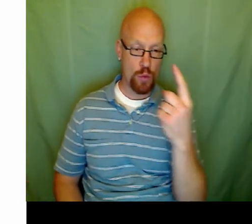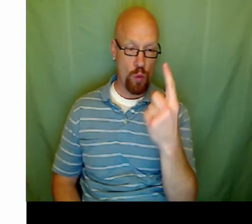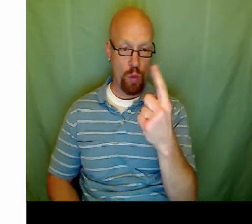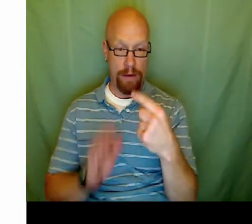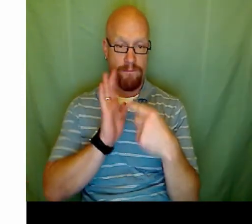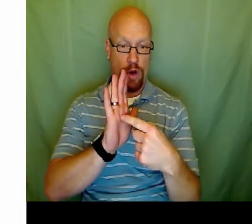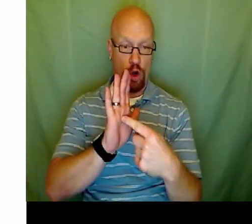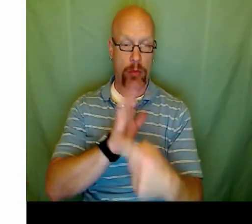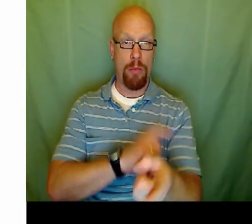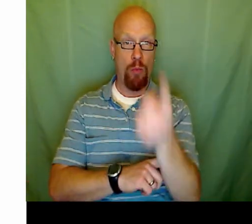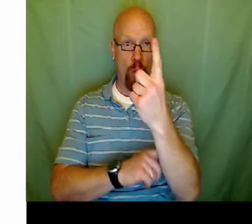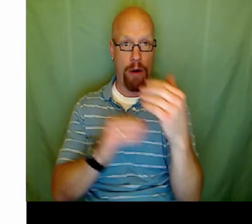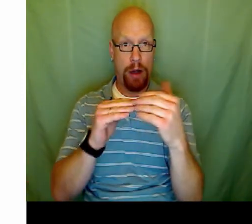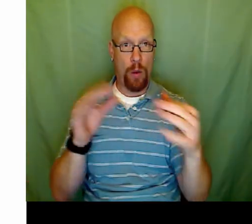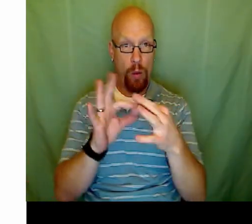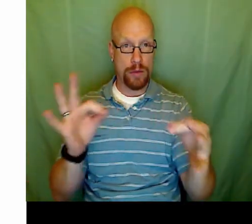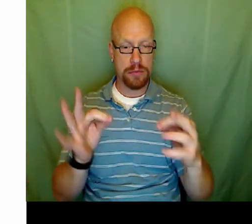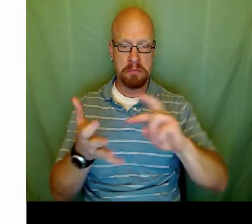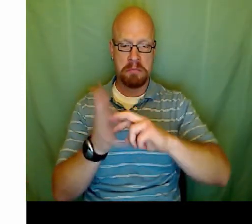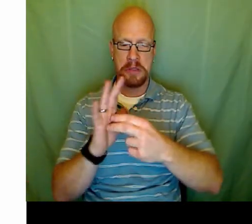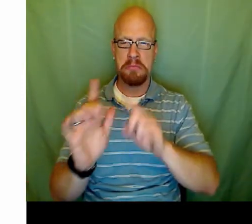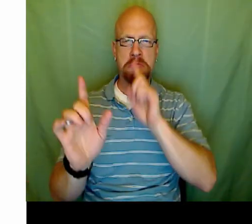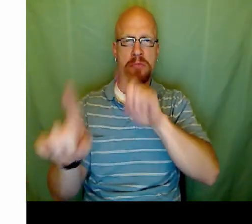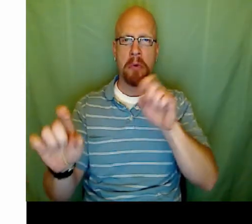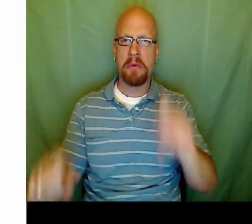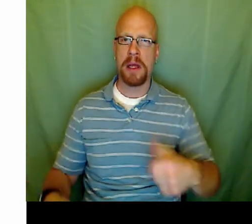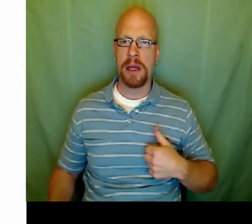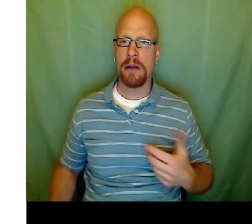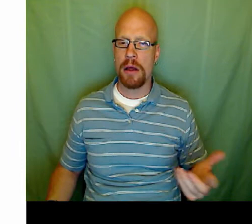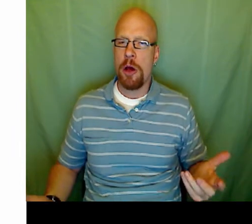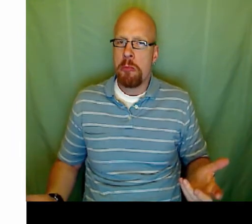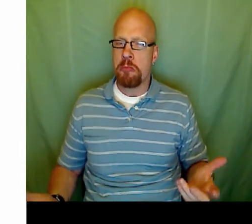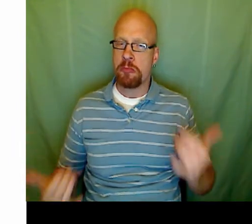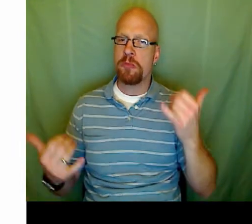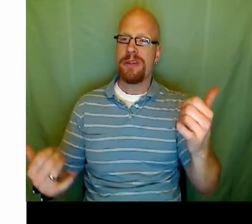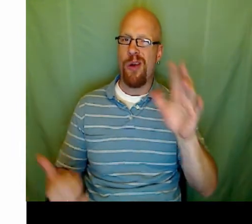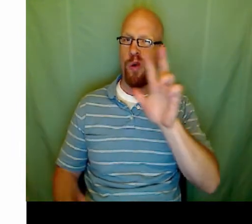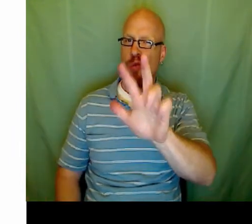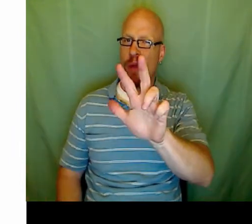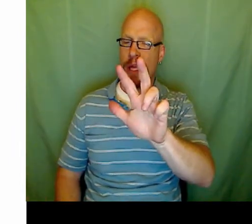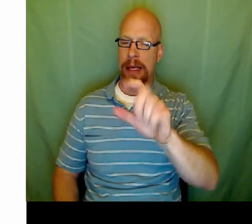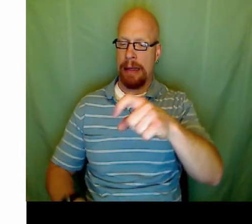And we can solve for x then.